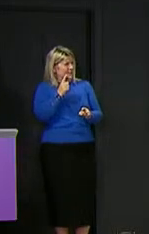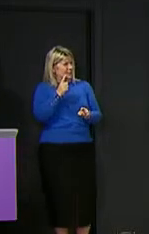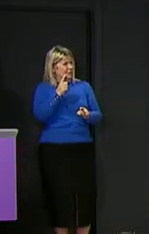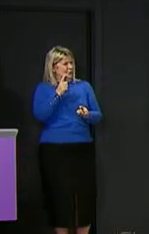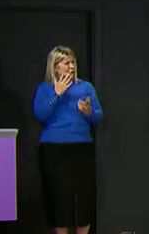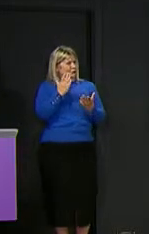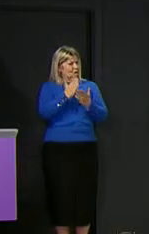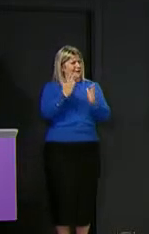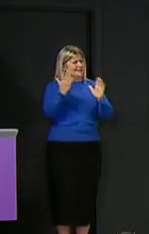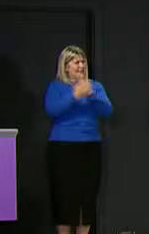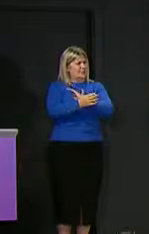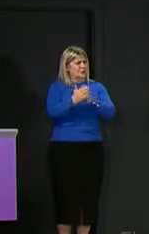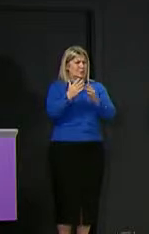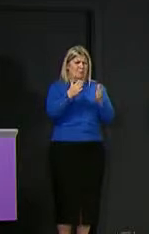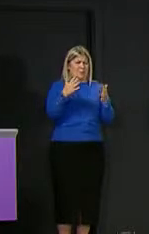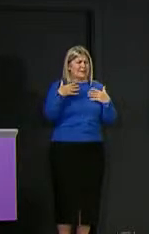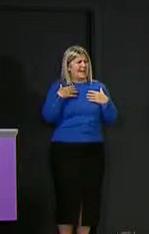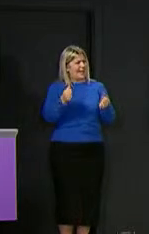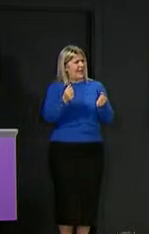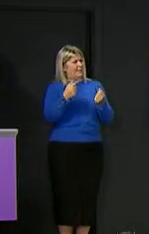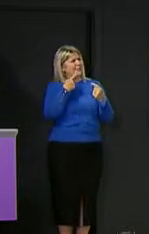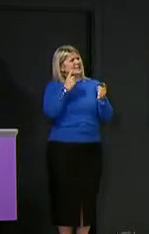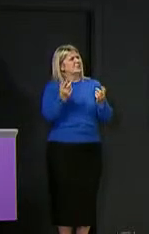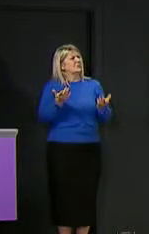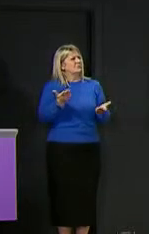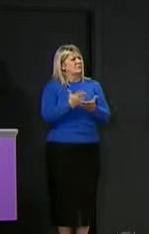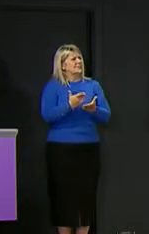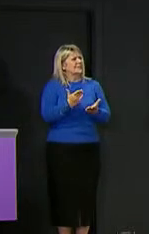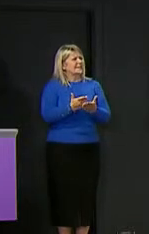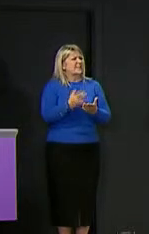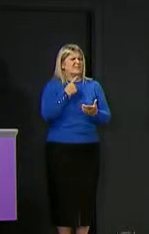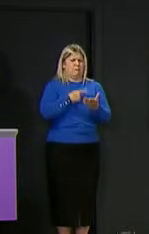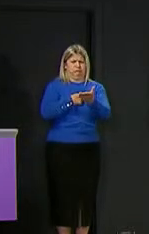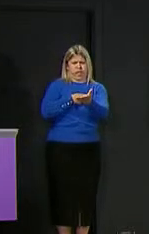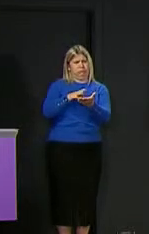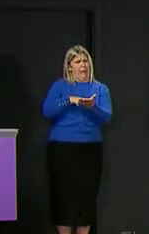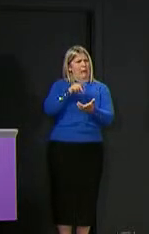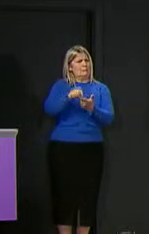might the public be looking at this and think if someone in such a position of responsibility,